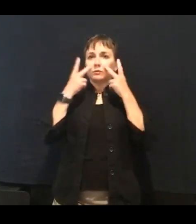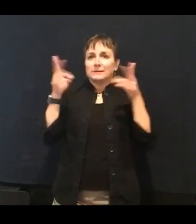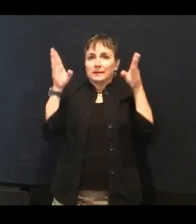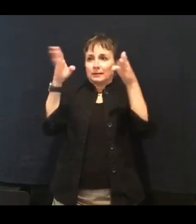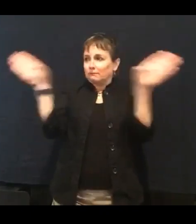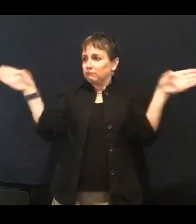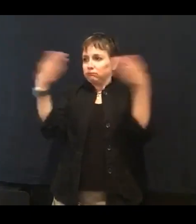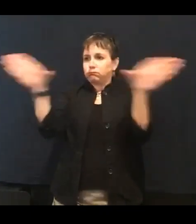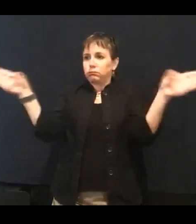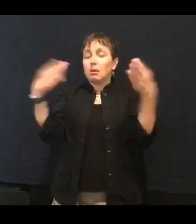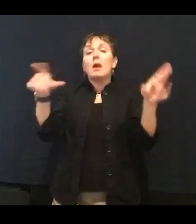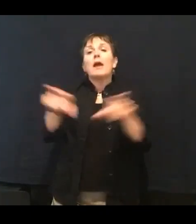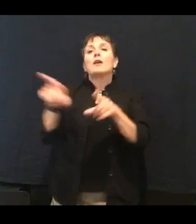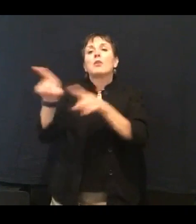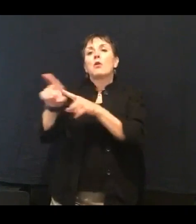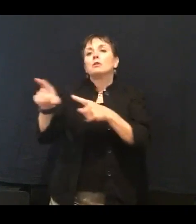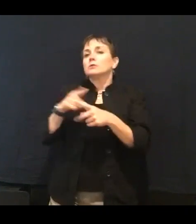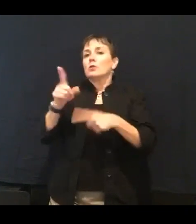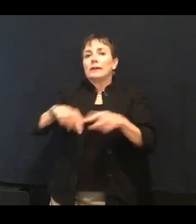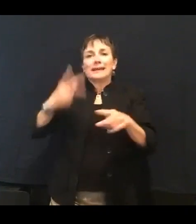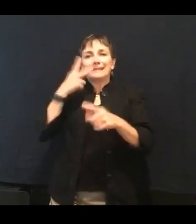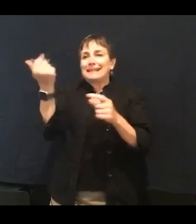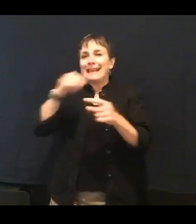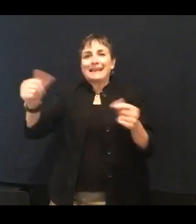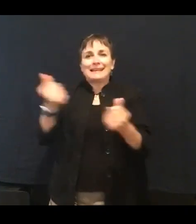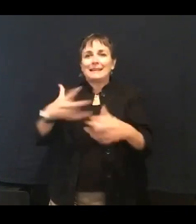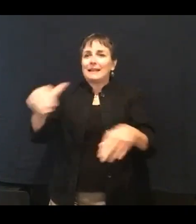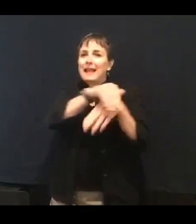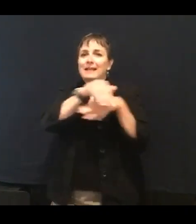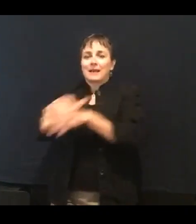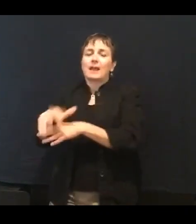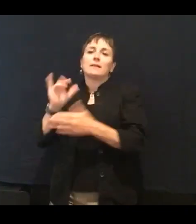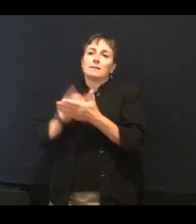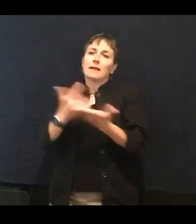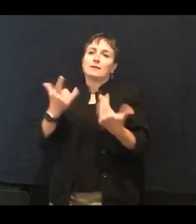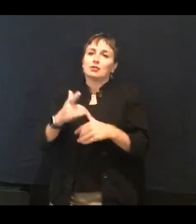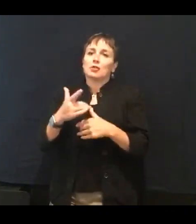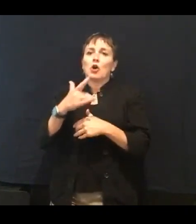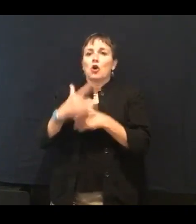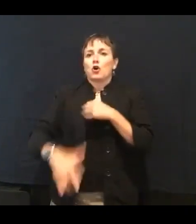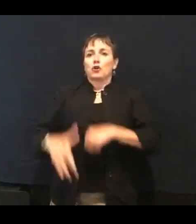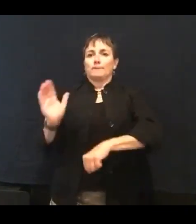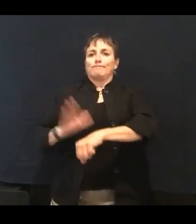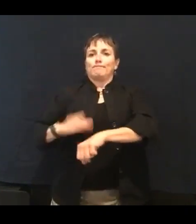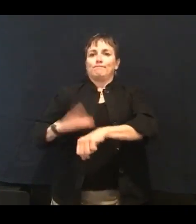are both telltale early signs of retinitis pigmentosa or RP.